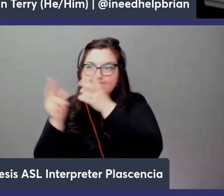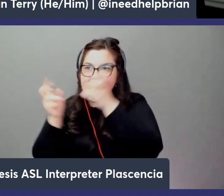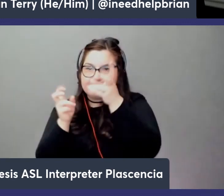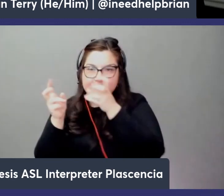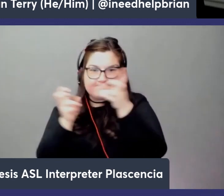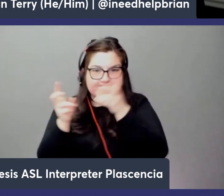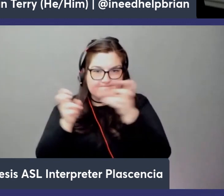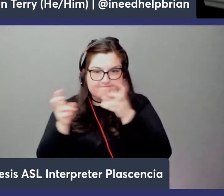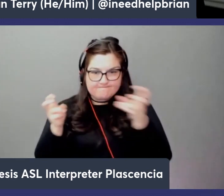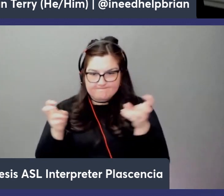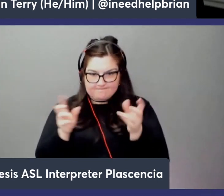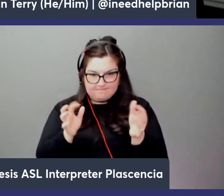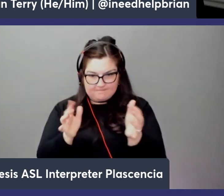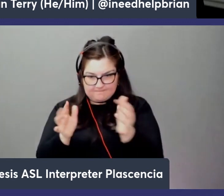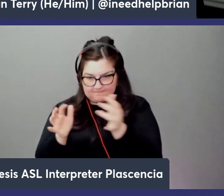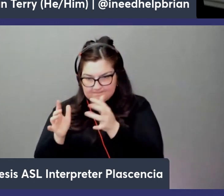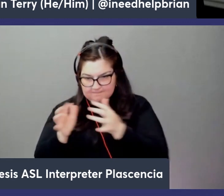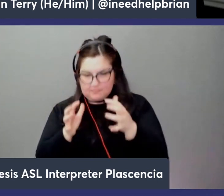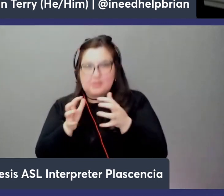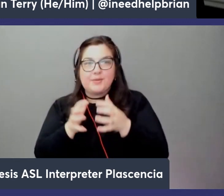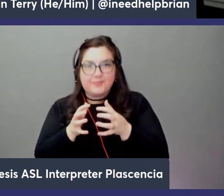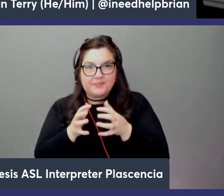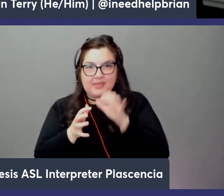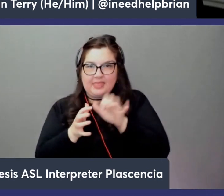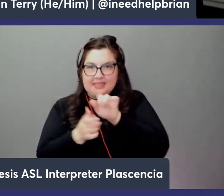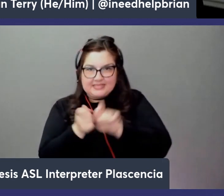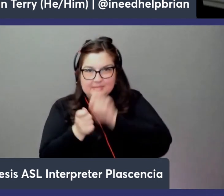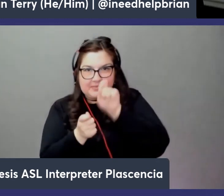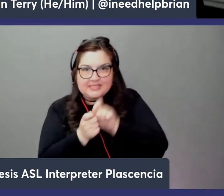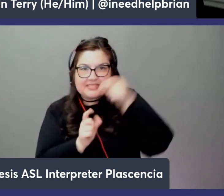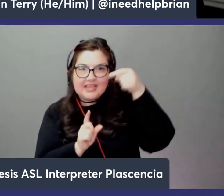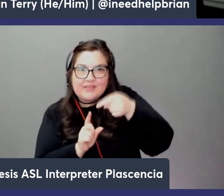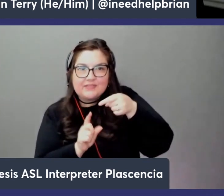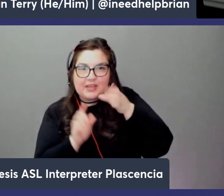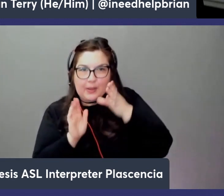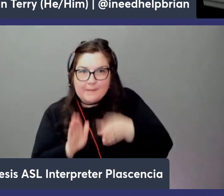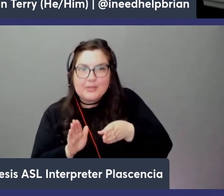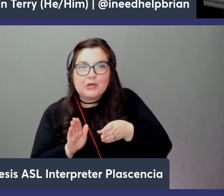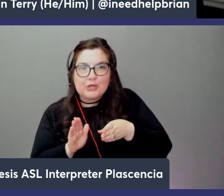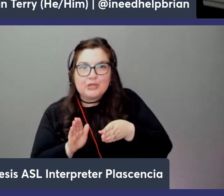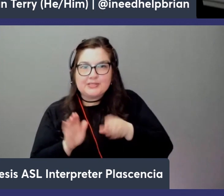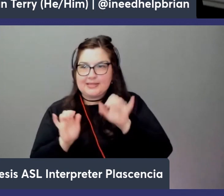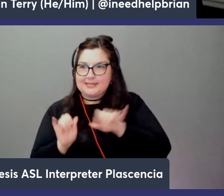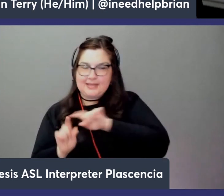and trying to come up with, "This specific person is the same as this person in a different system